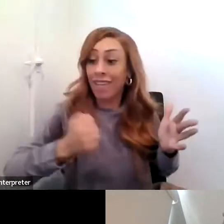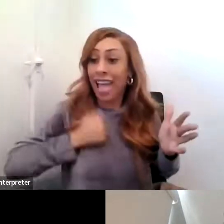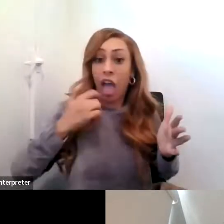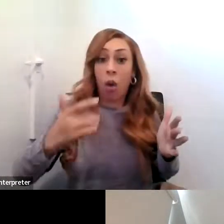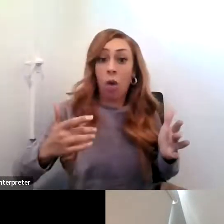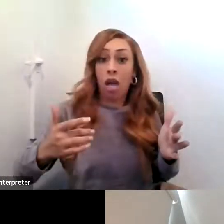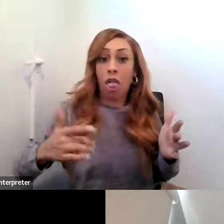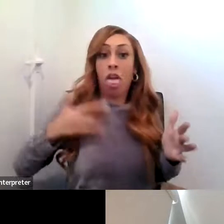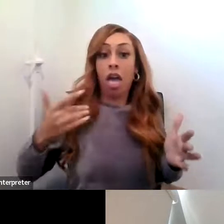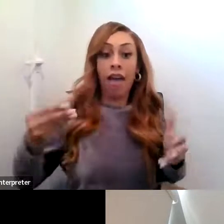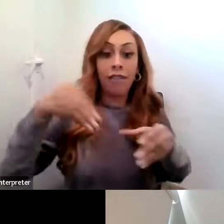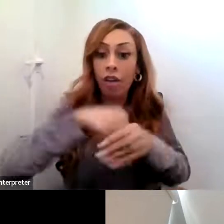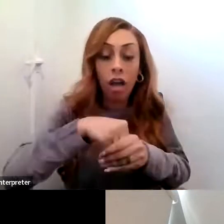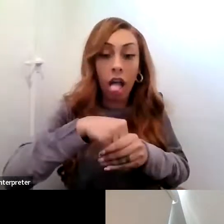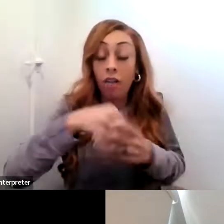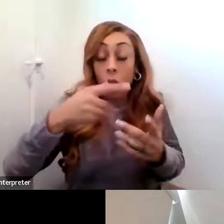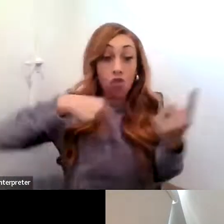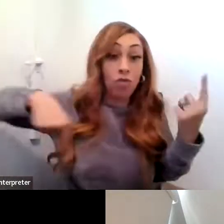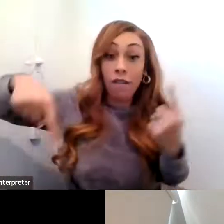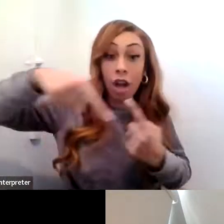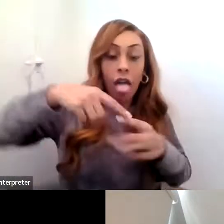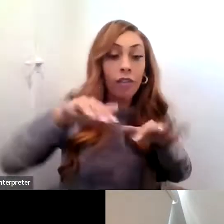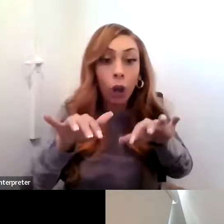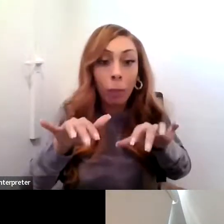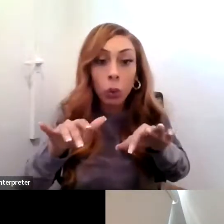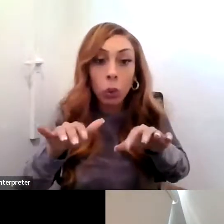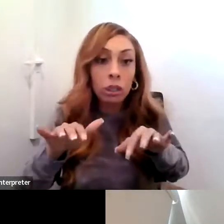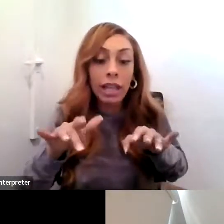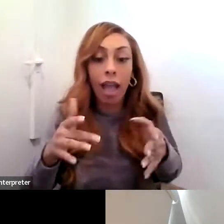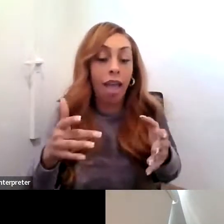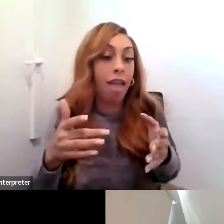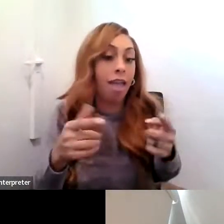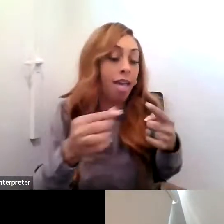or entirely revolve around computing interactions of one form or another.